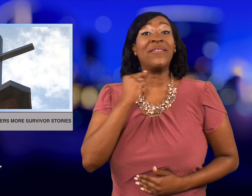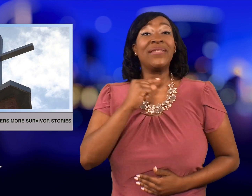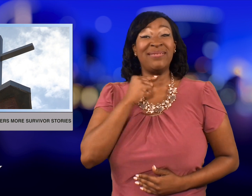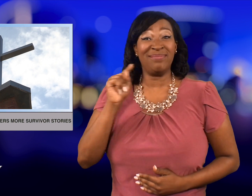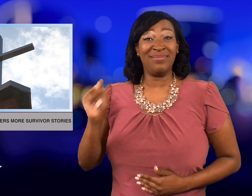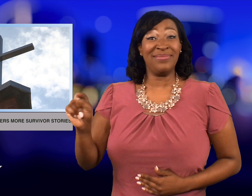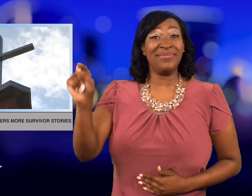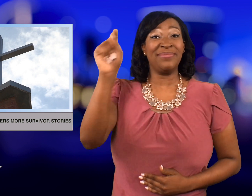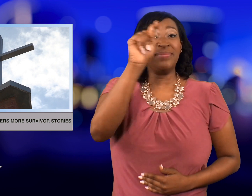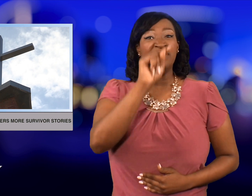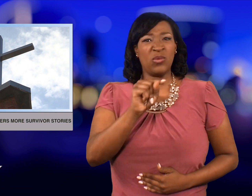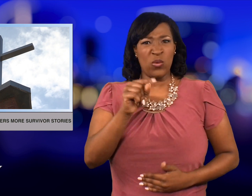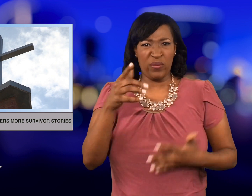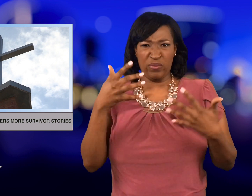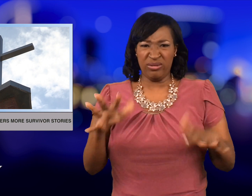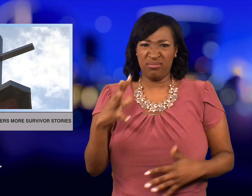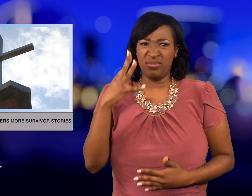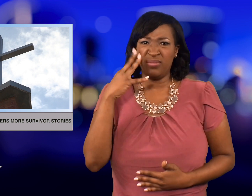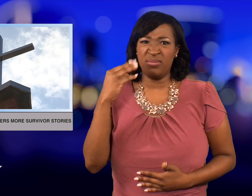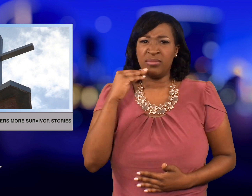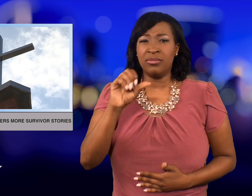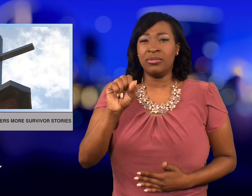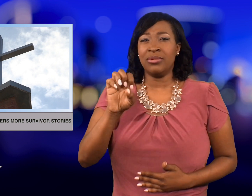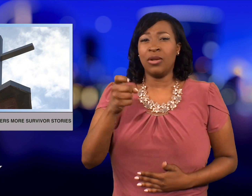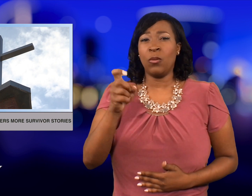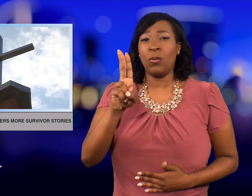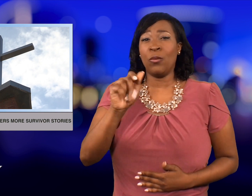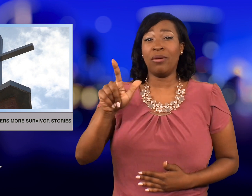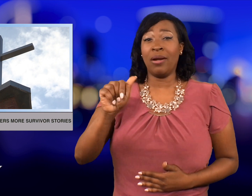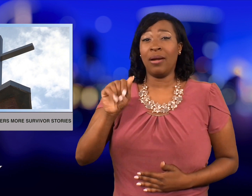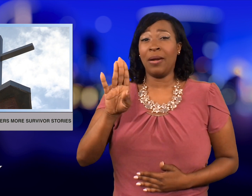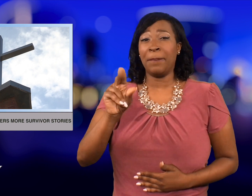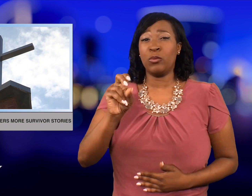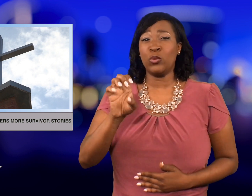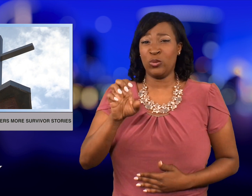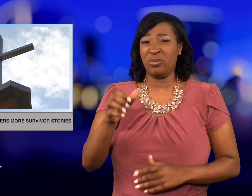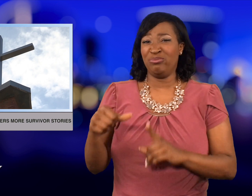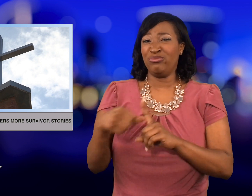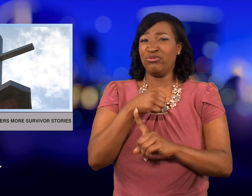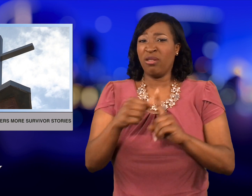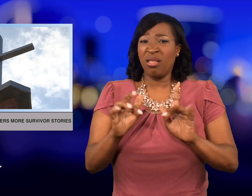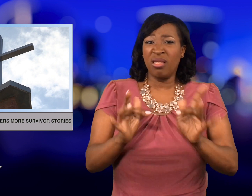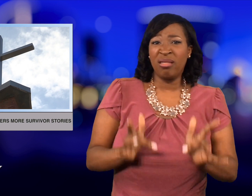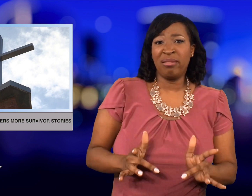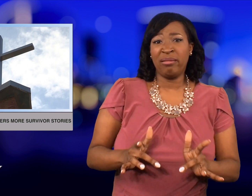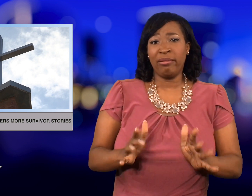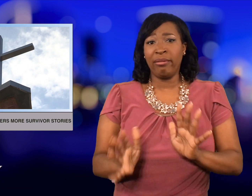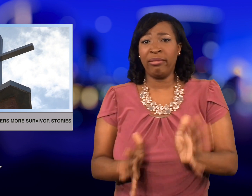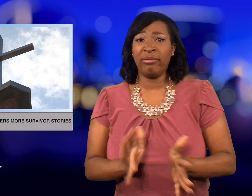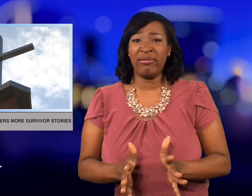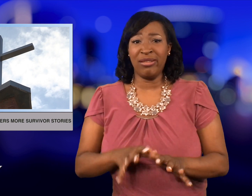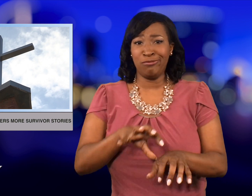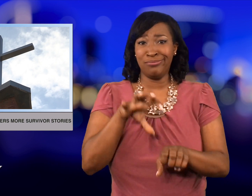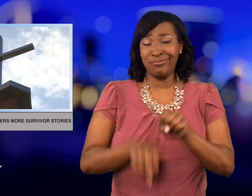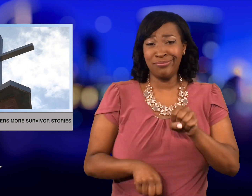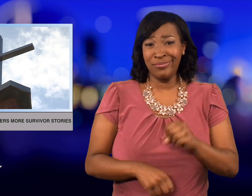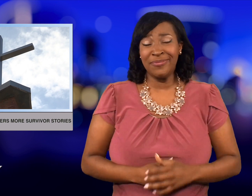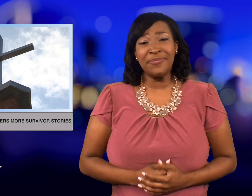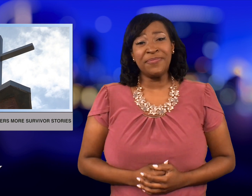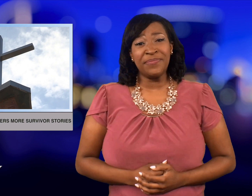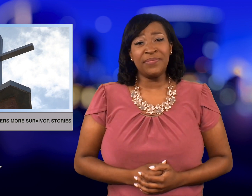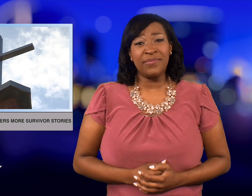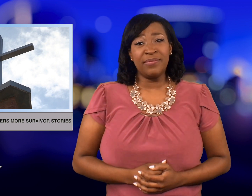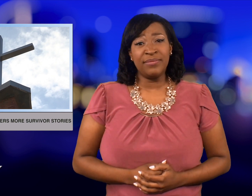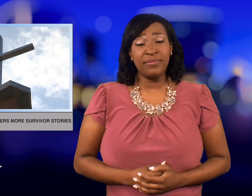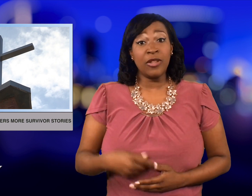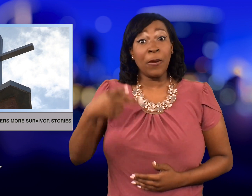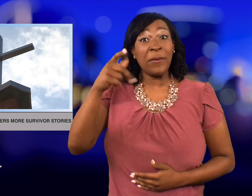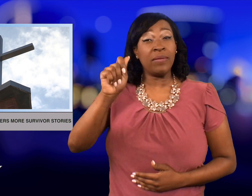sexual abuse by Pennsylvania priests come forward.